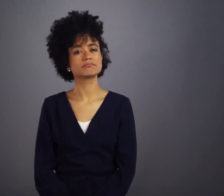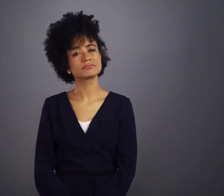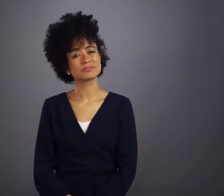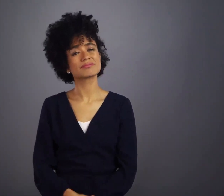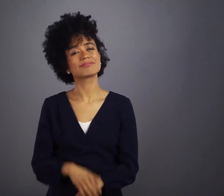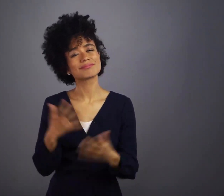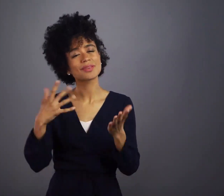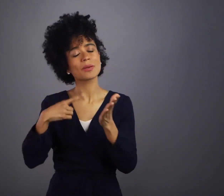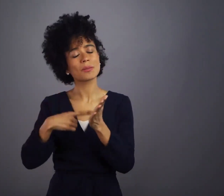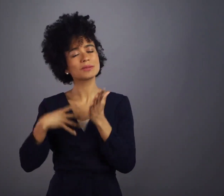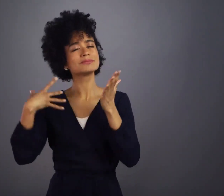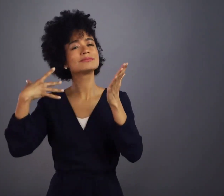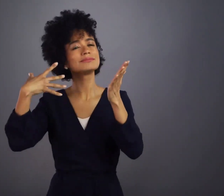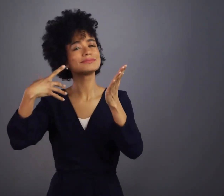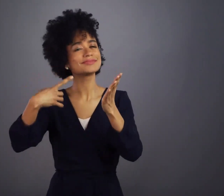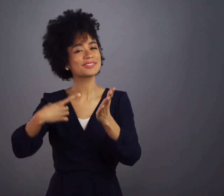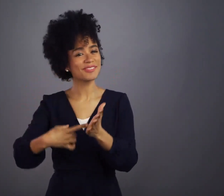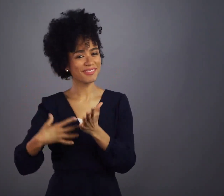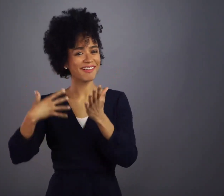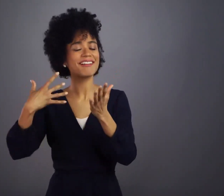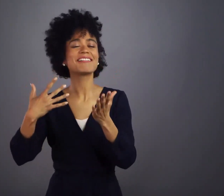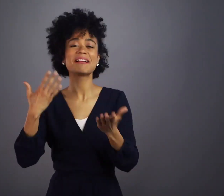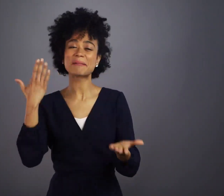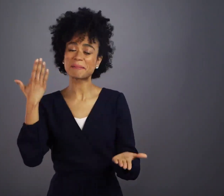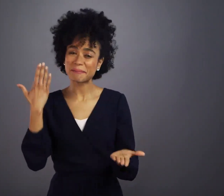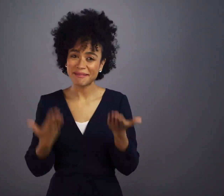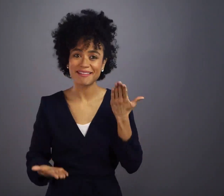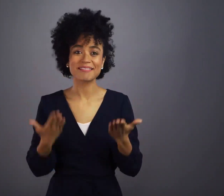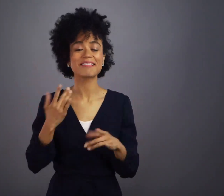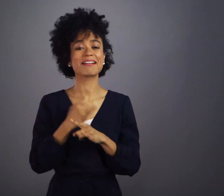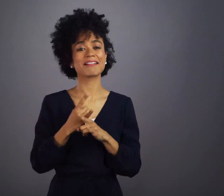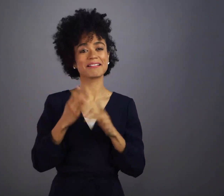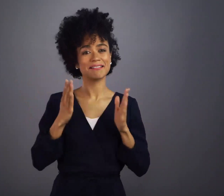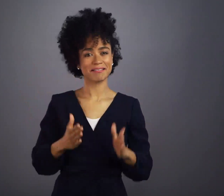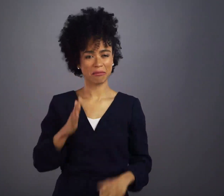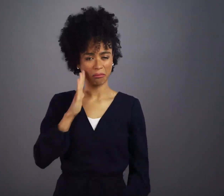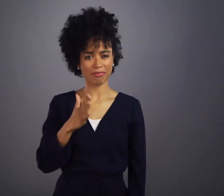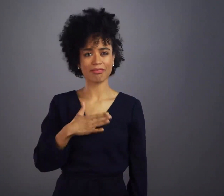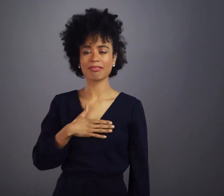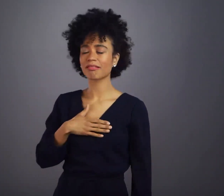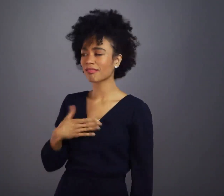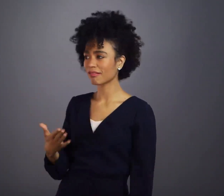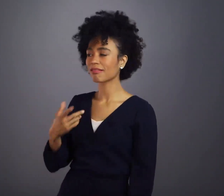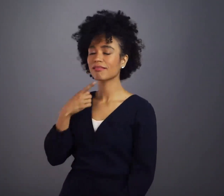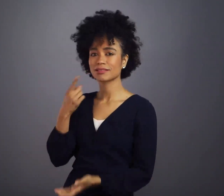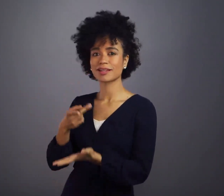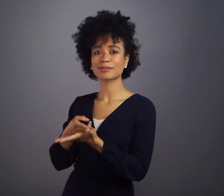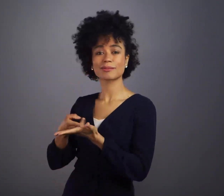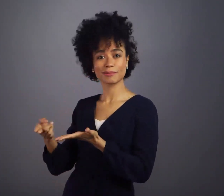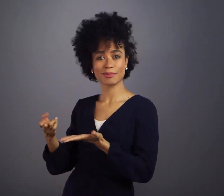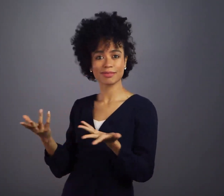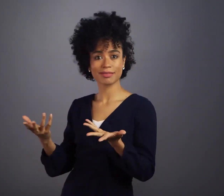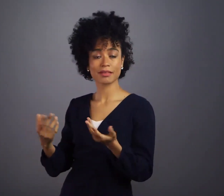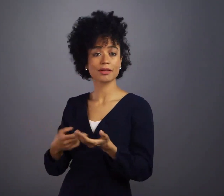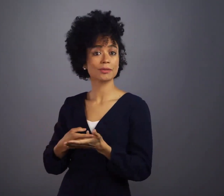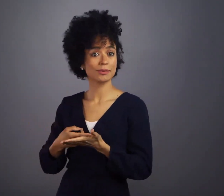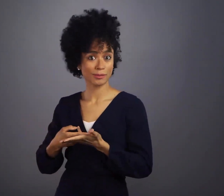Once in a while he may tell the truth. And the truth, strange to say, is usually that he has no more idea